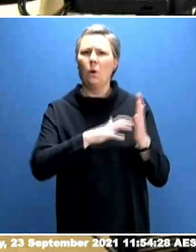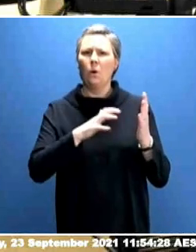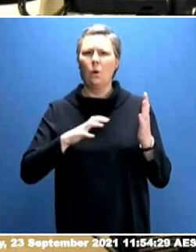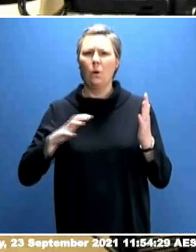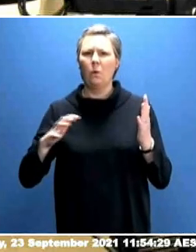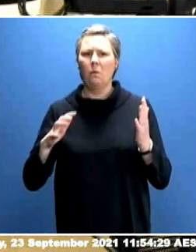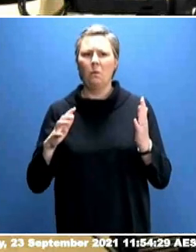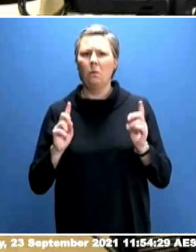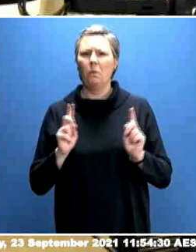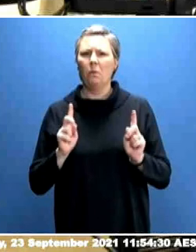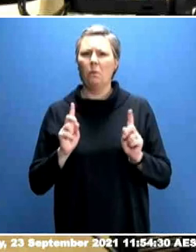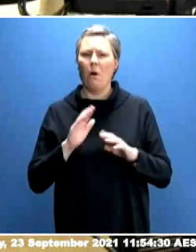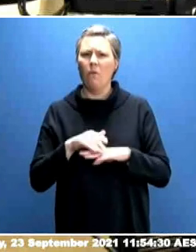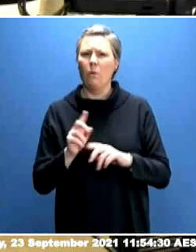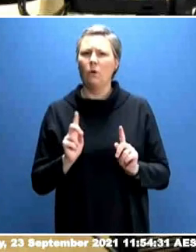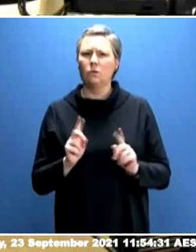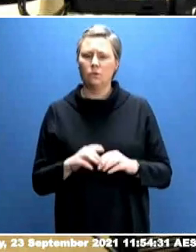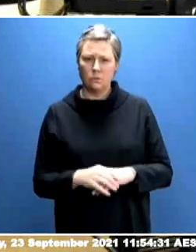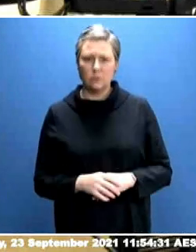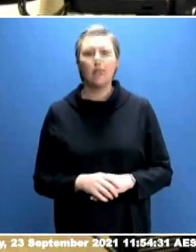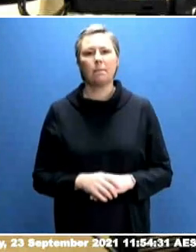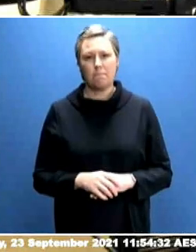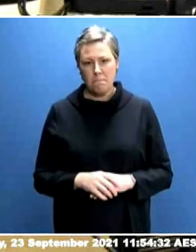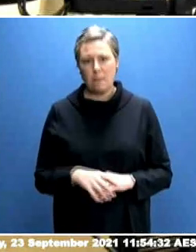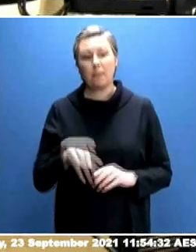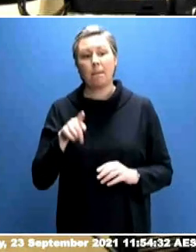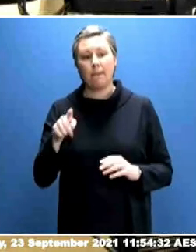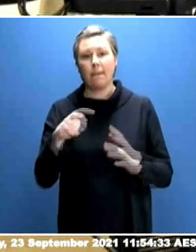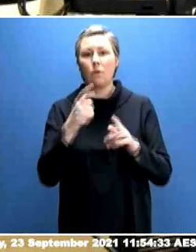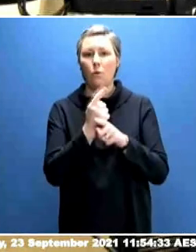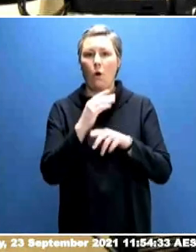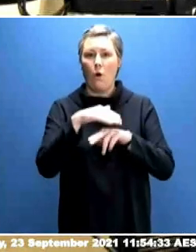Ms Kelso, Chair, refers to the Sherwood program